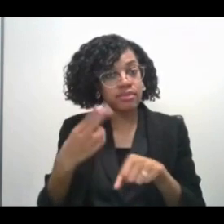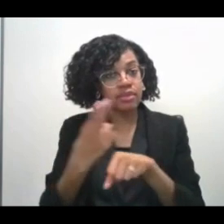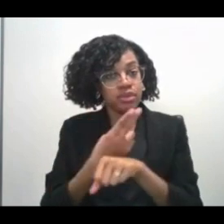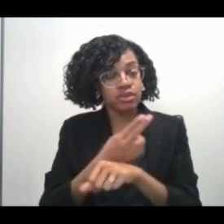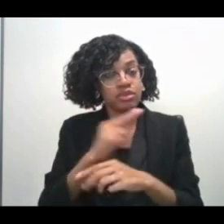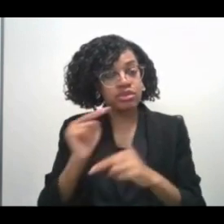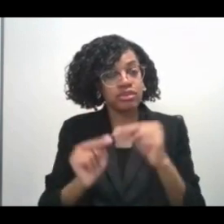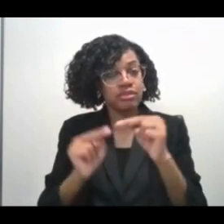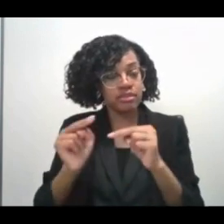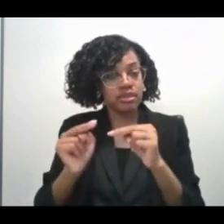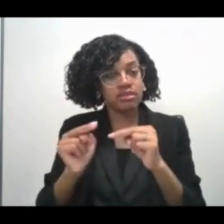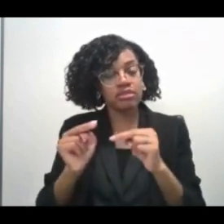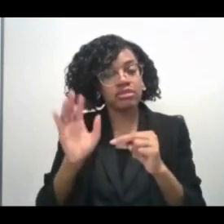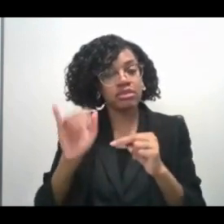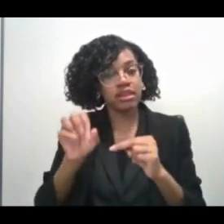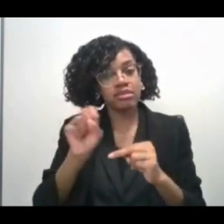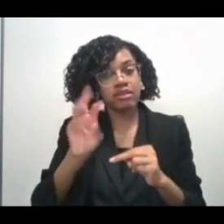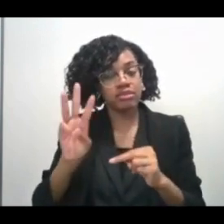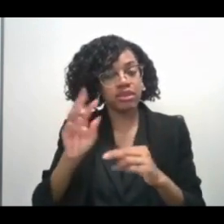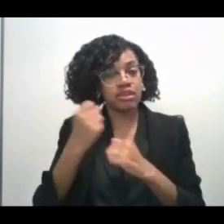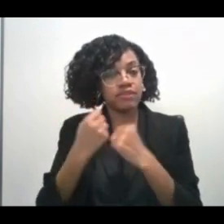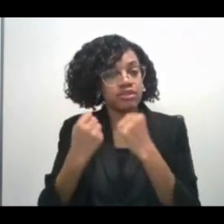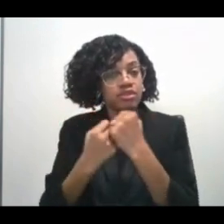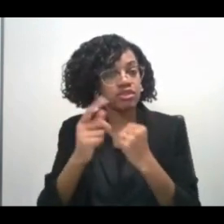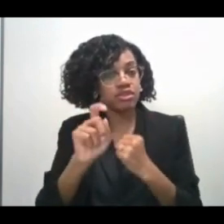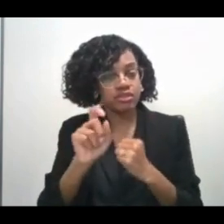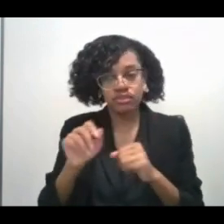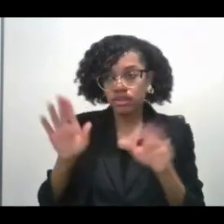Ned Gardiner: Excellent question. Joshua prepared to